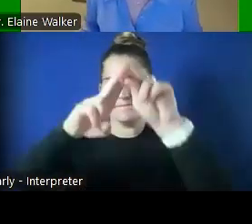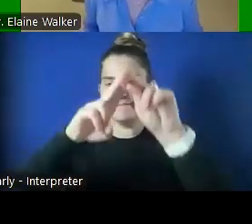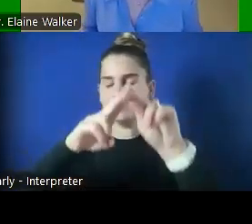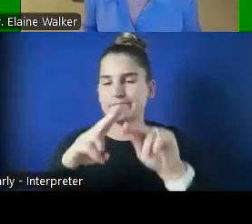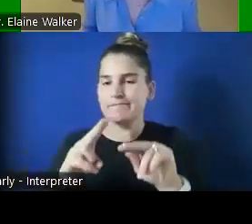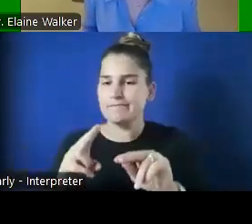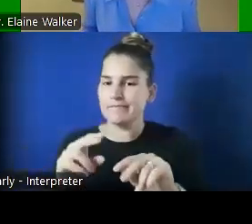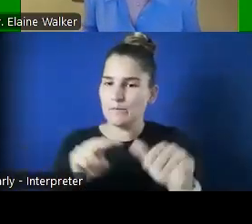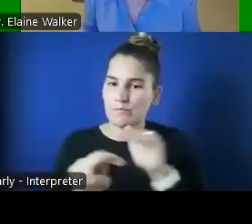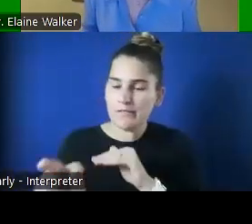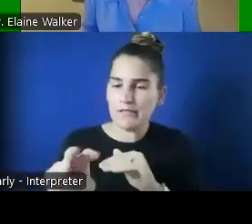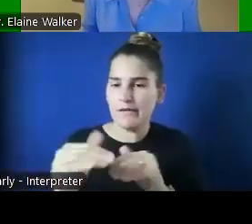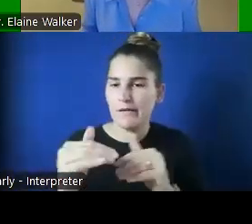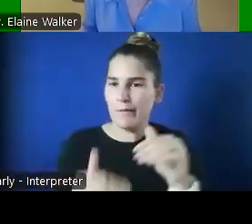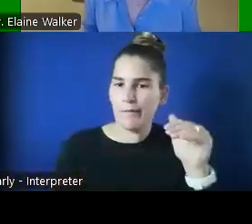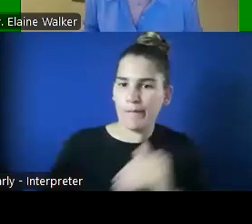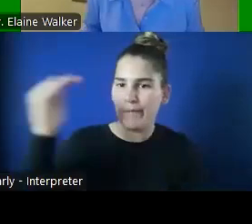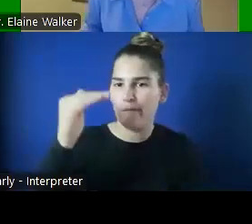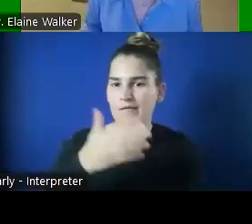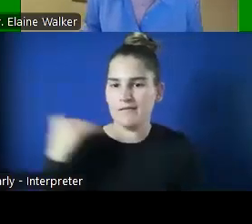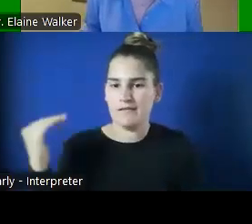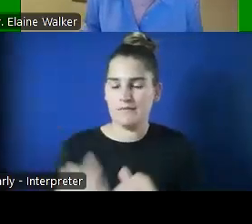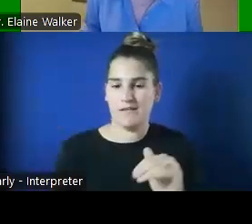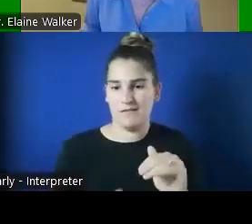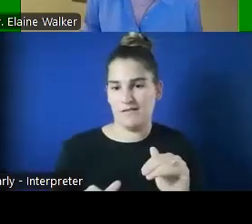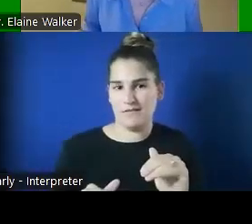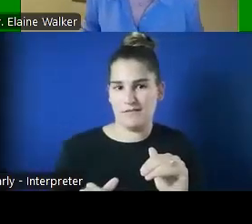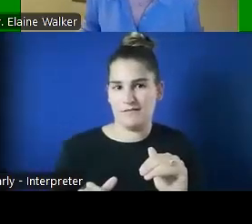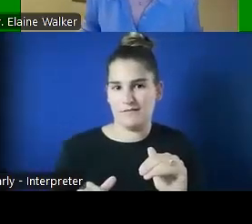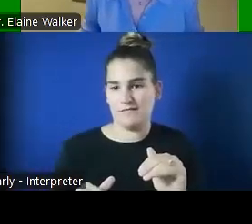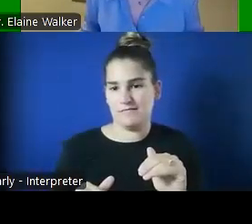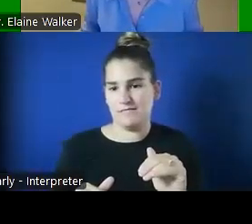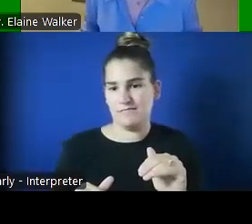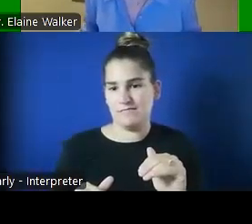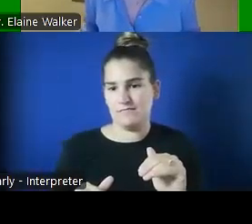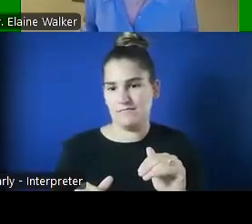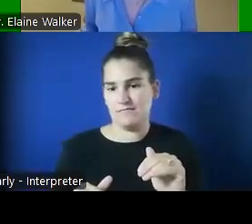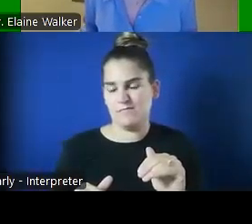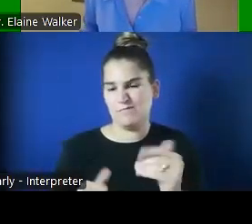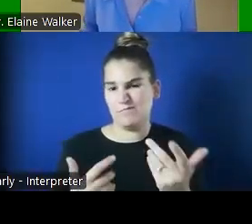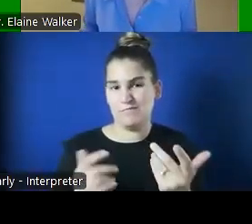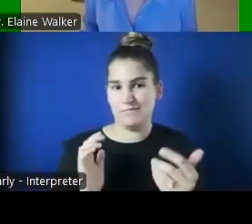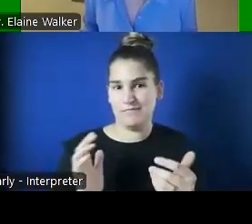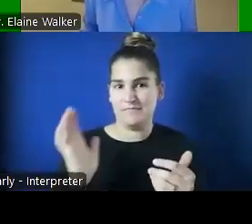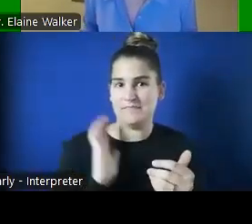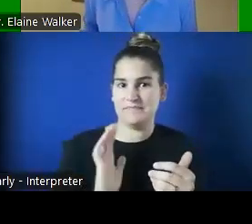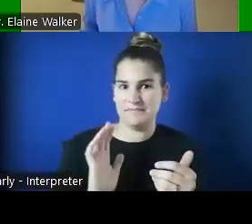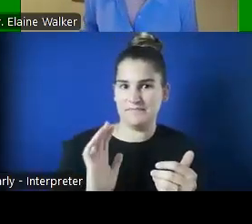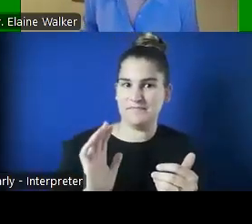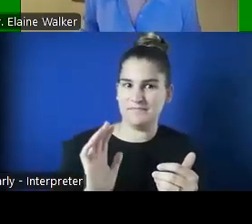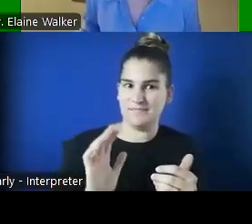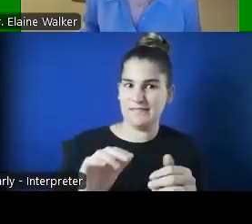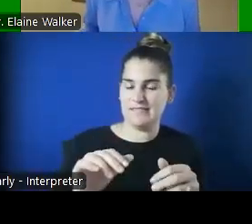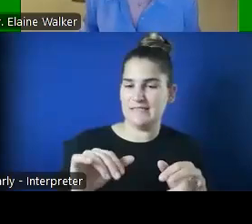above and beyond the prediction afforded by the attenuated positive symptom ratings so we found